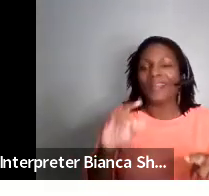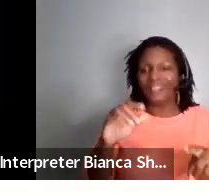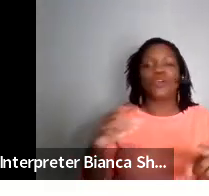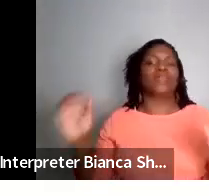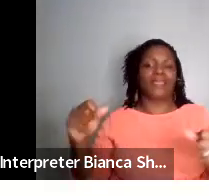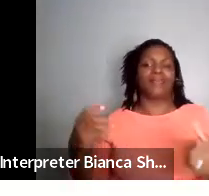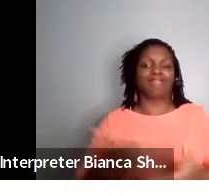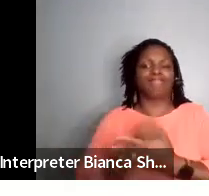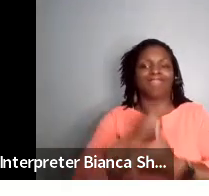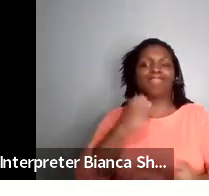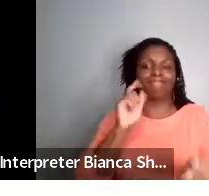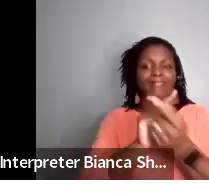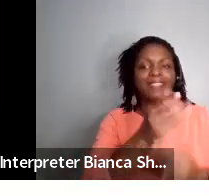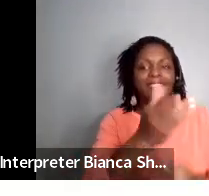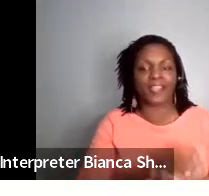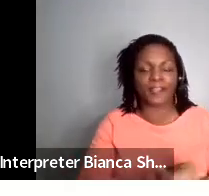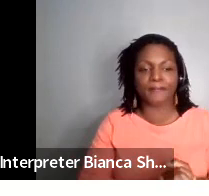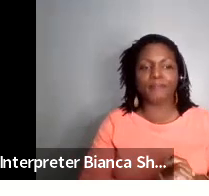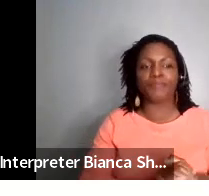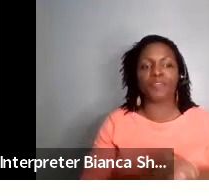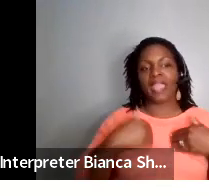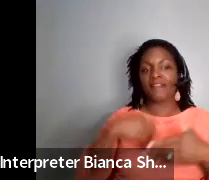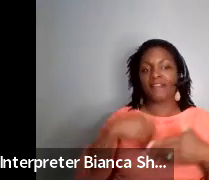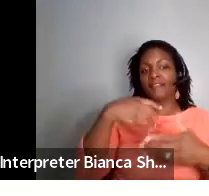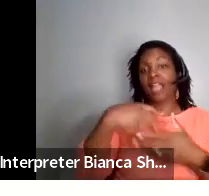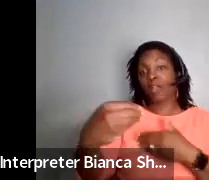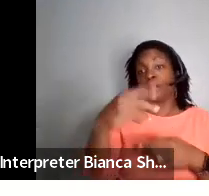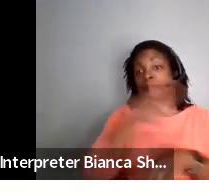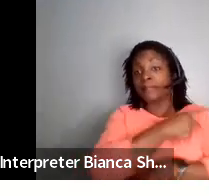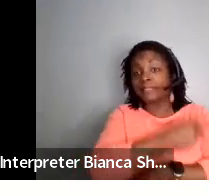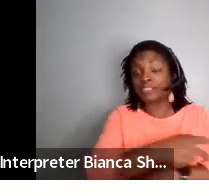outpatient and intensive outpatient treatment programs through Medicaid manuscript organizations.